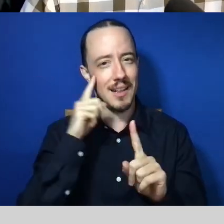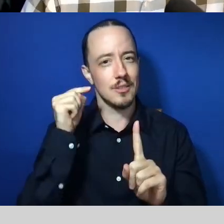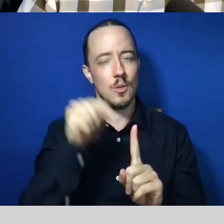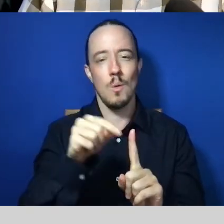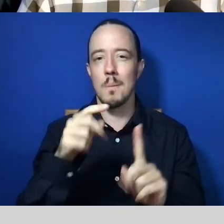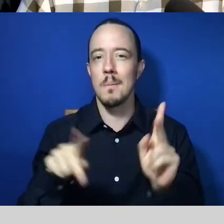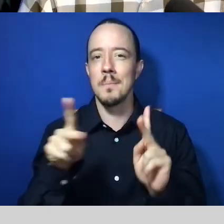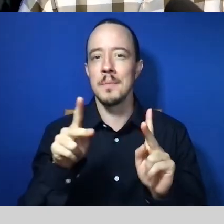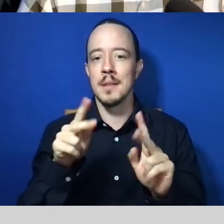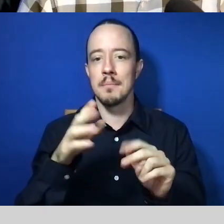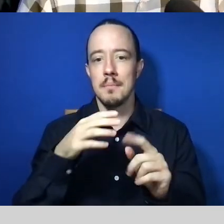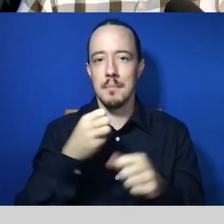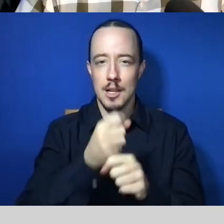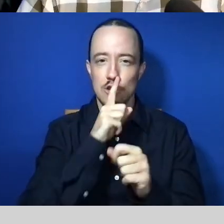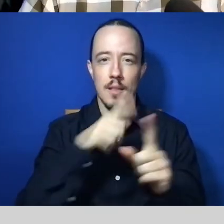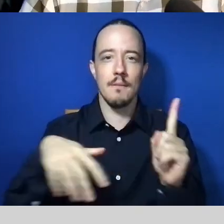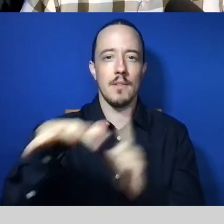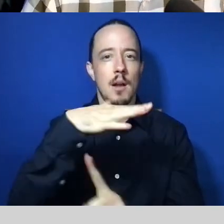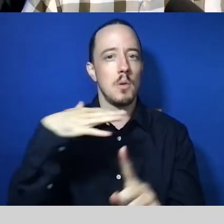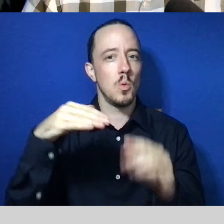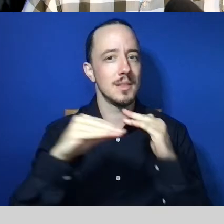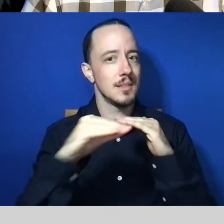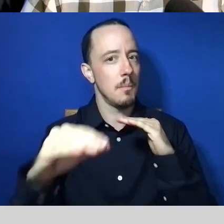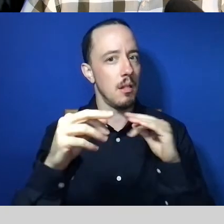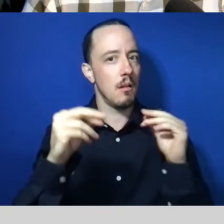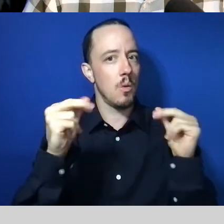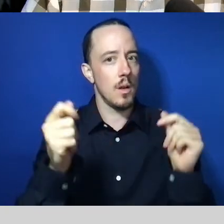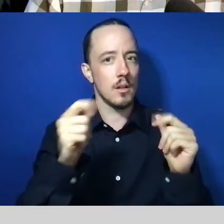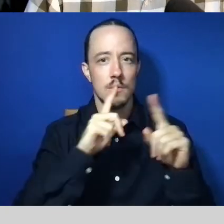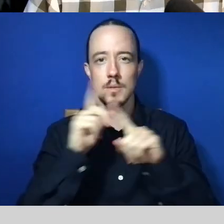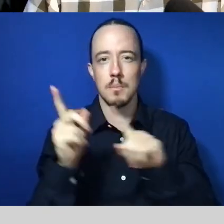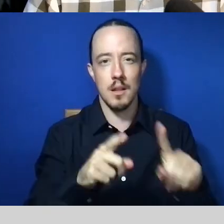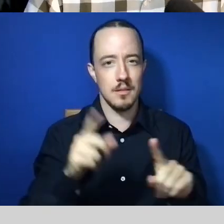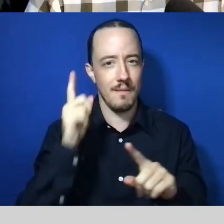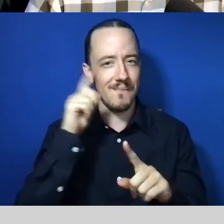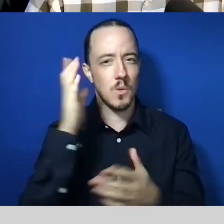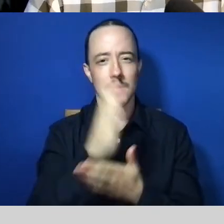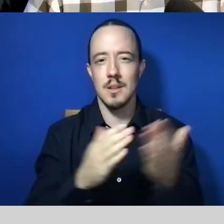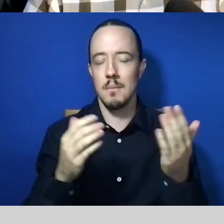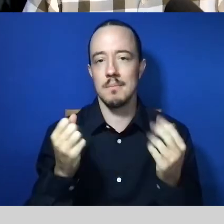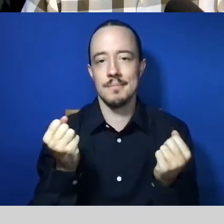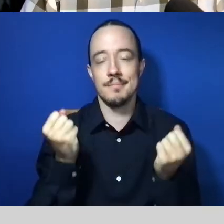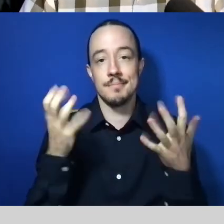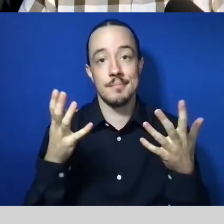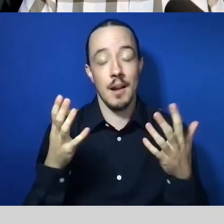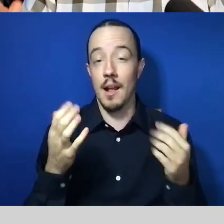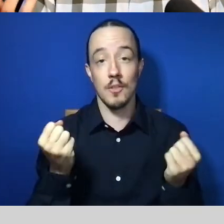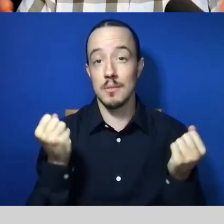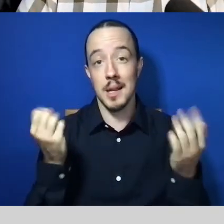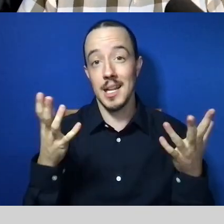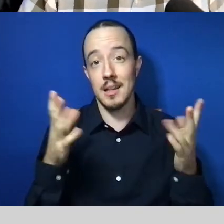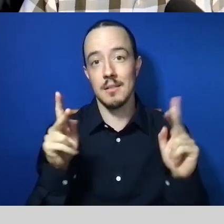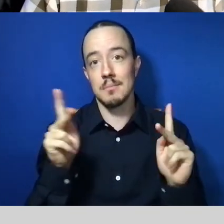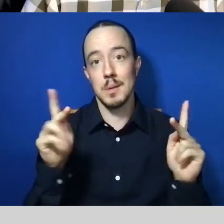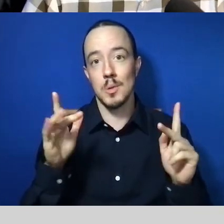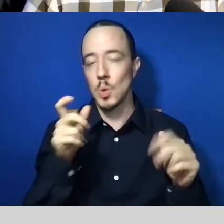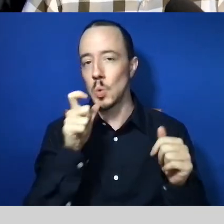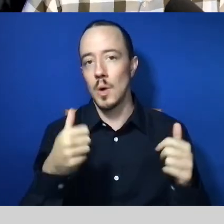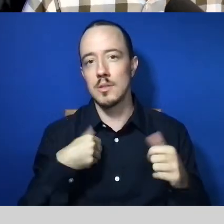stable and quick and responsive for, you know, some number of event attendees. With Locust, we were able to generate